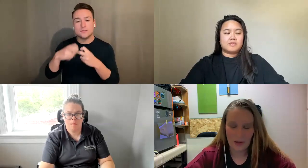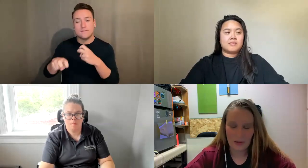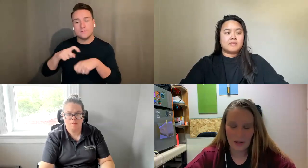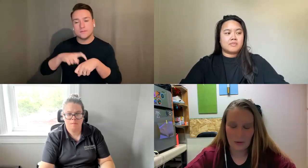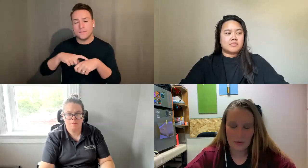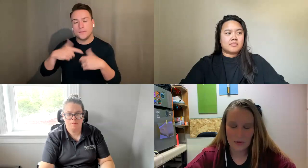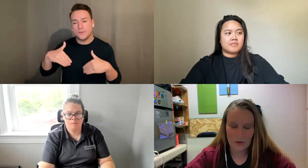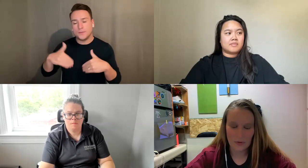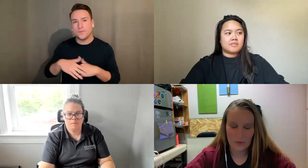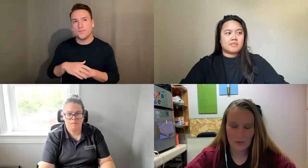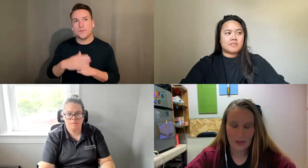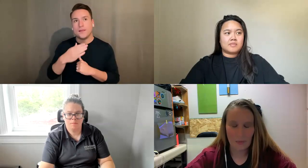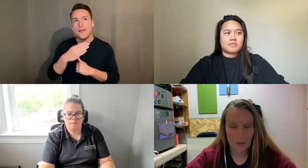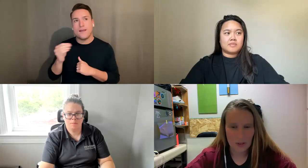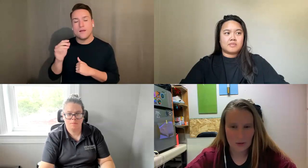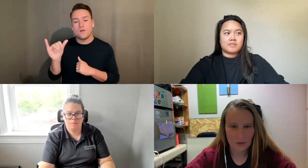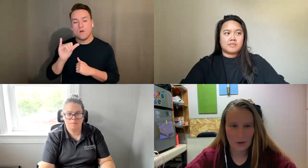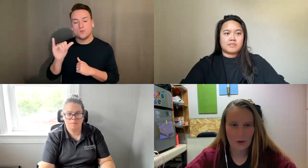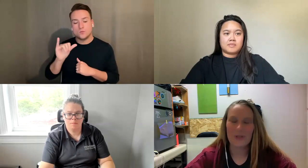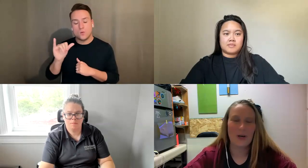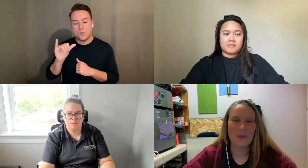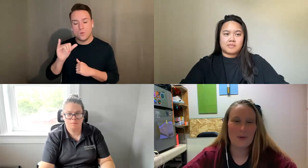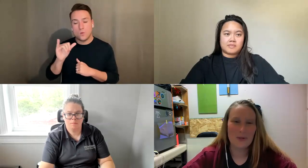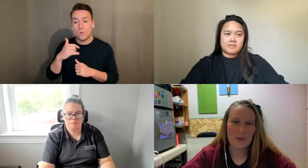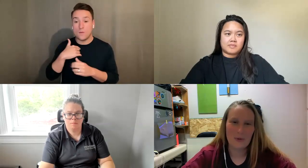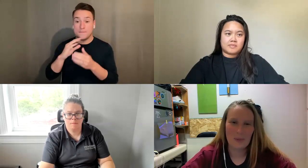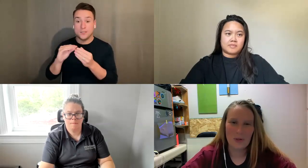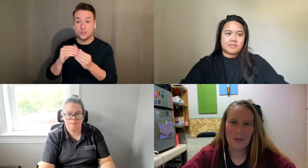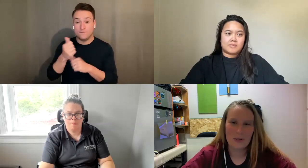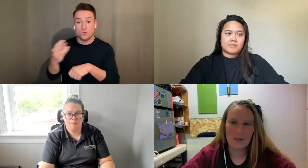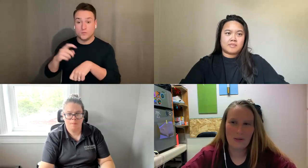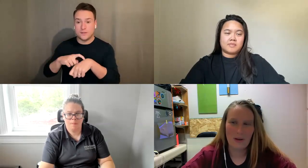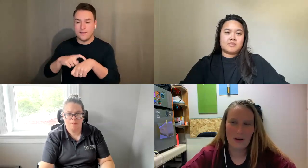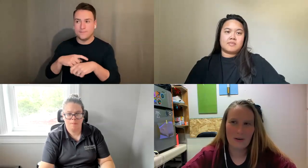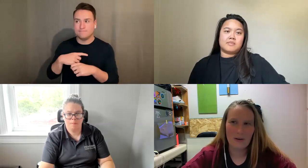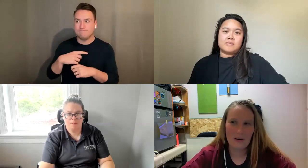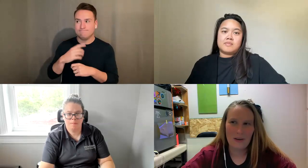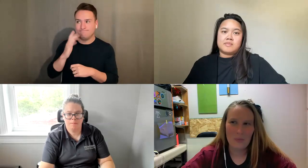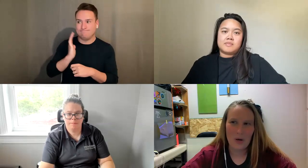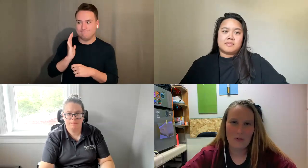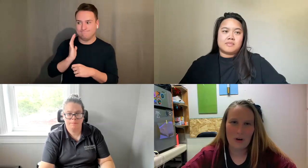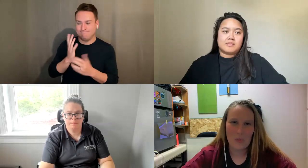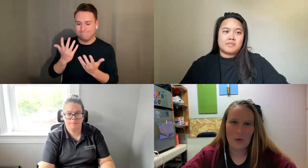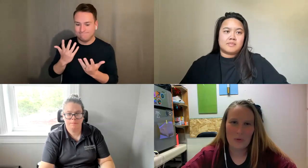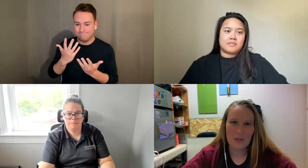Then I was also like I mentioned a couple times I was also in a place that my environment